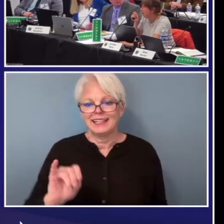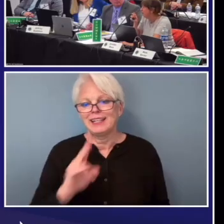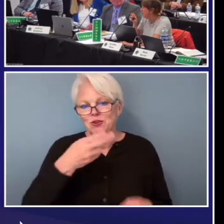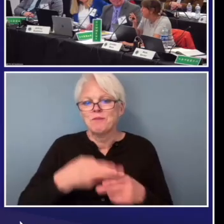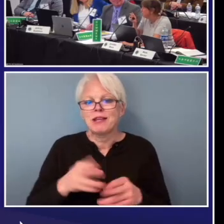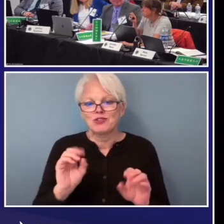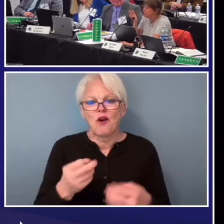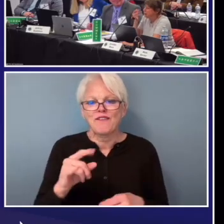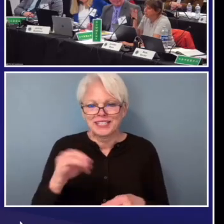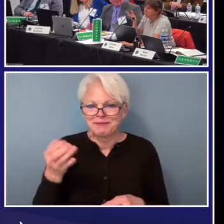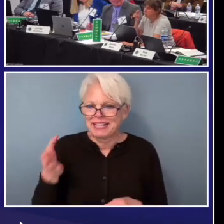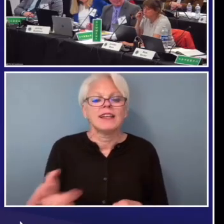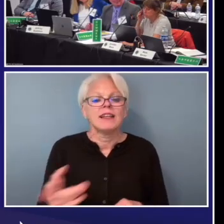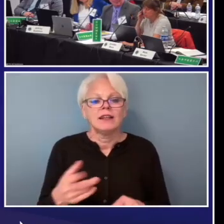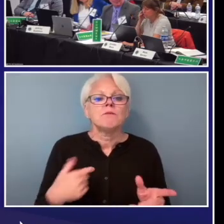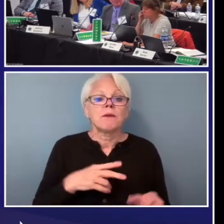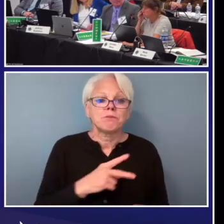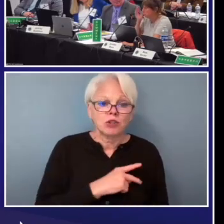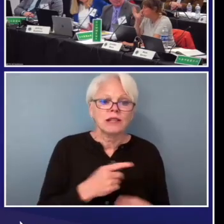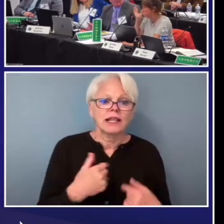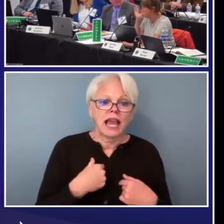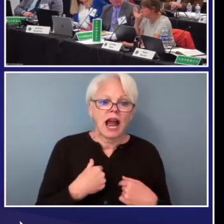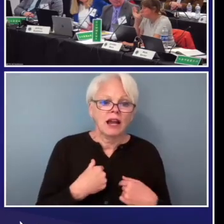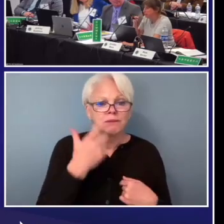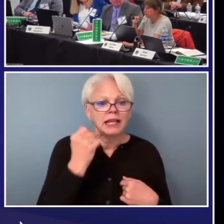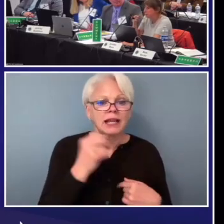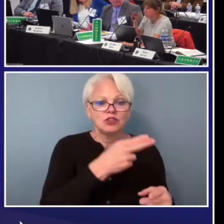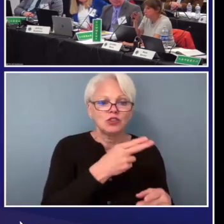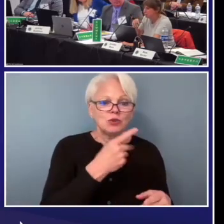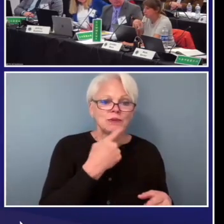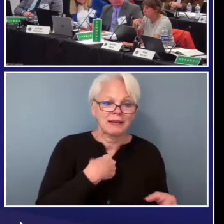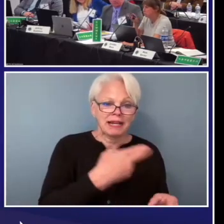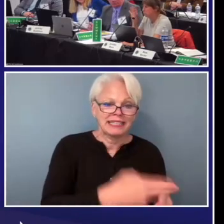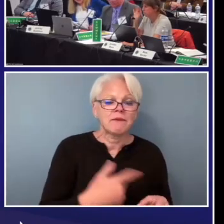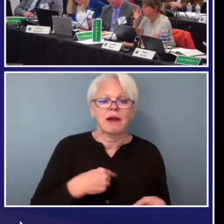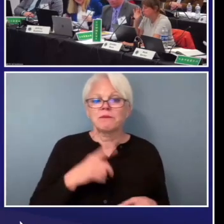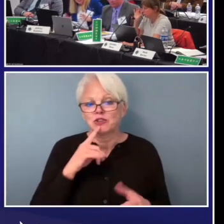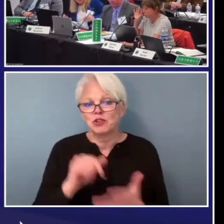But I personally, I just, because you mentioned my name, I just want to make sure that it's clear for the record